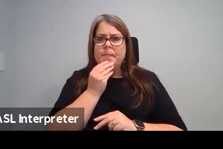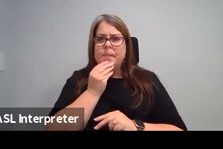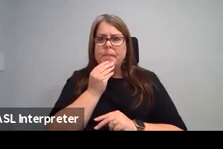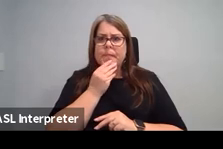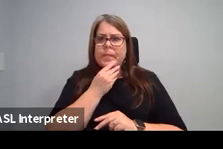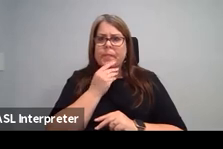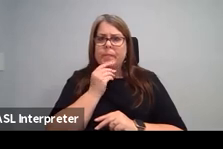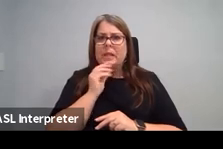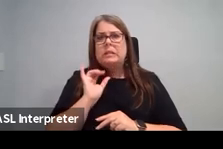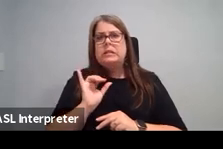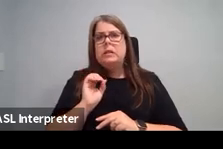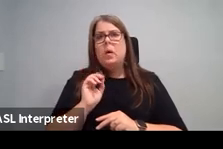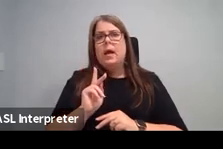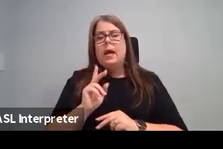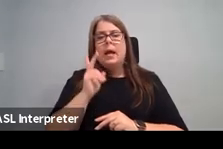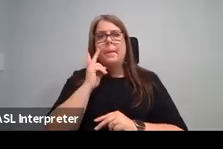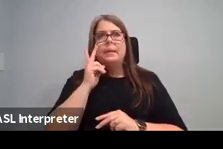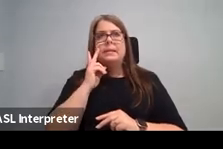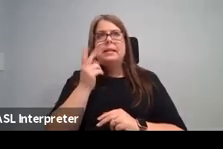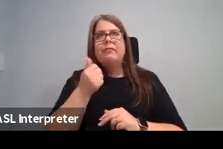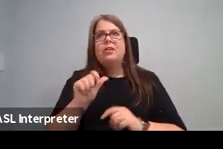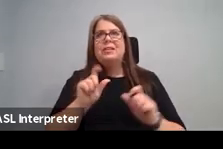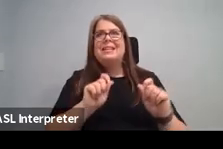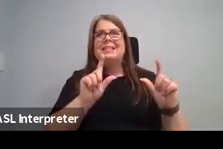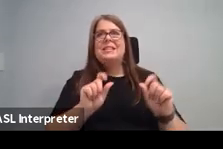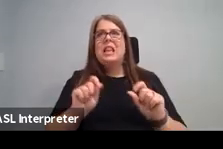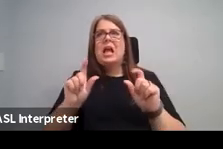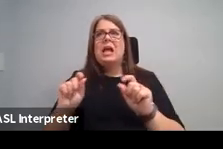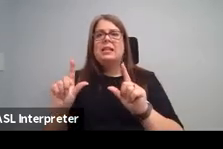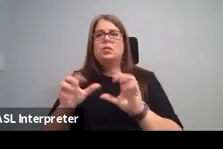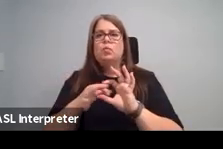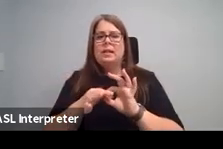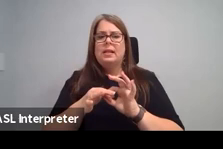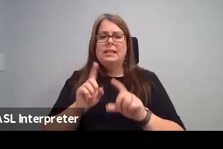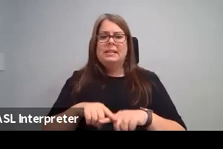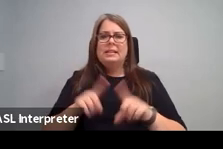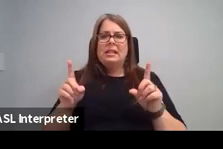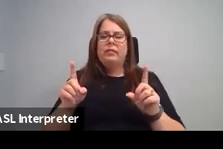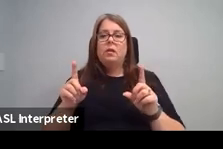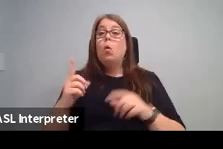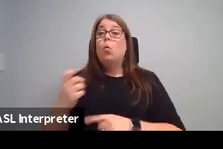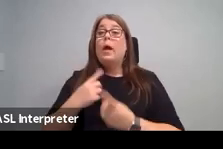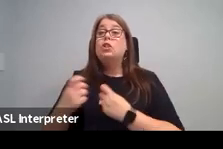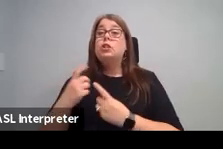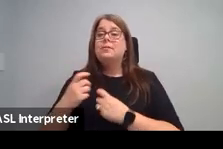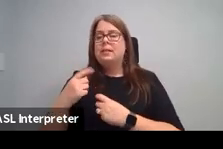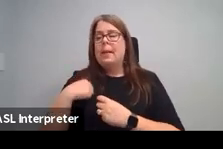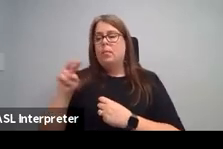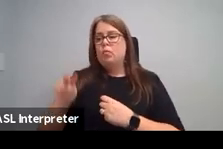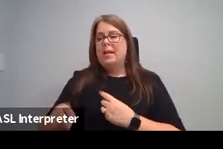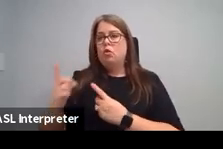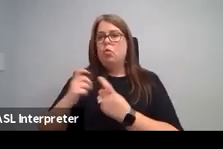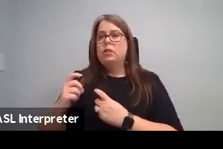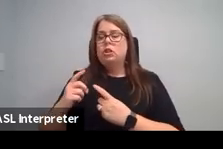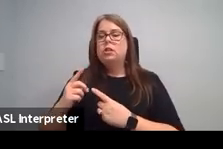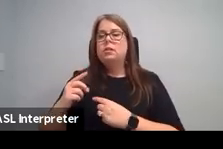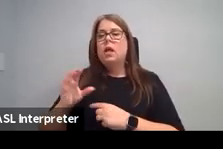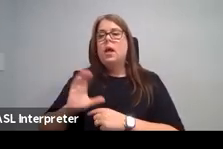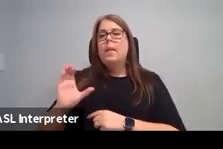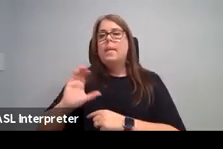Allison Frenzel : Okay, I'm just seeing if there's any that are related to what's the difference between pilot and wakil it I have absolutely no idea. Oh, looking for a platform for portfolios.